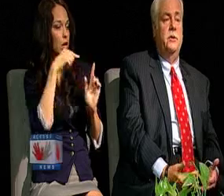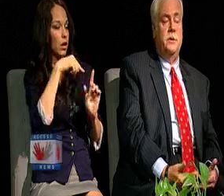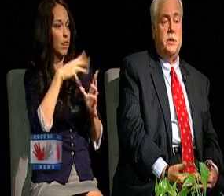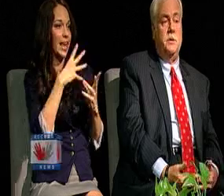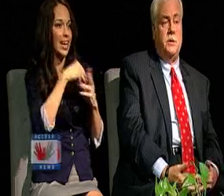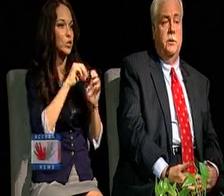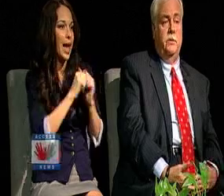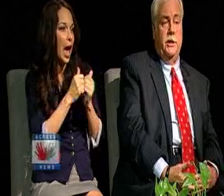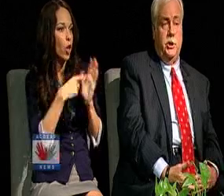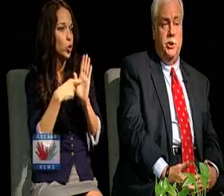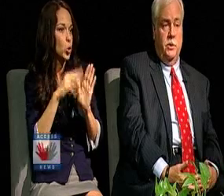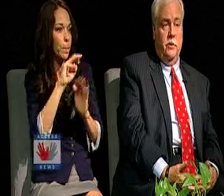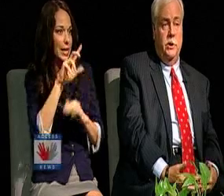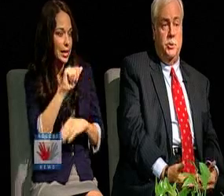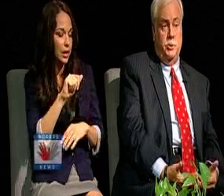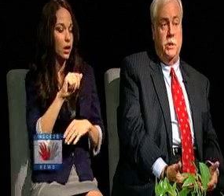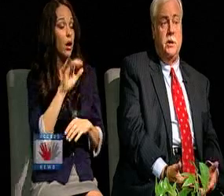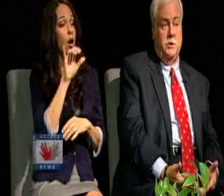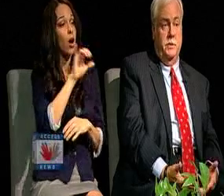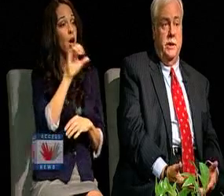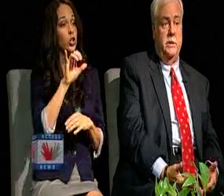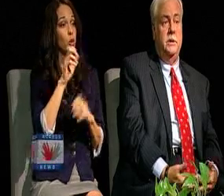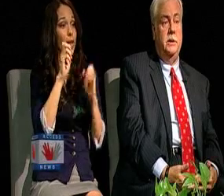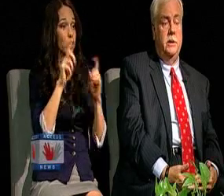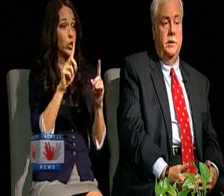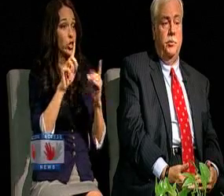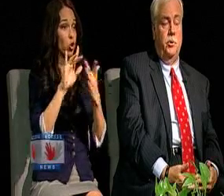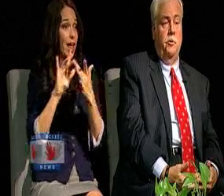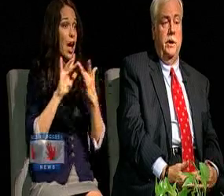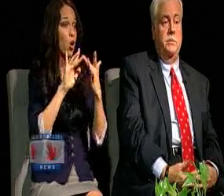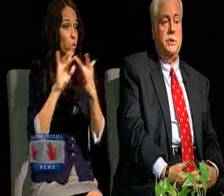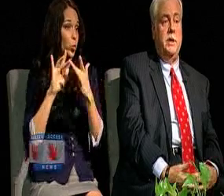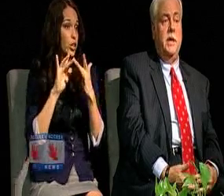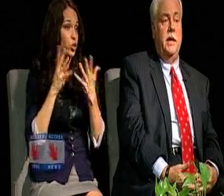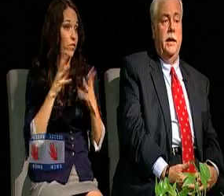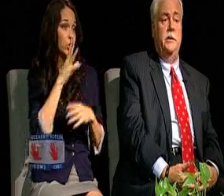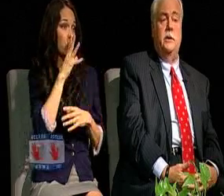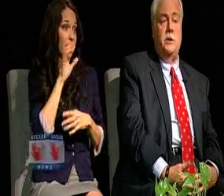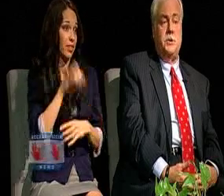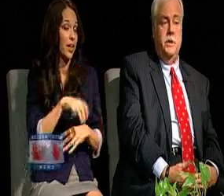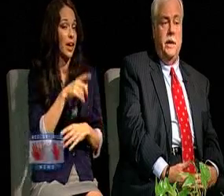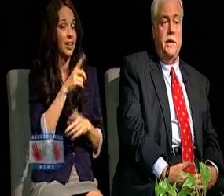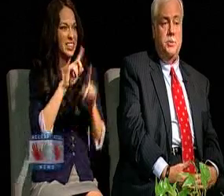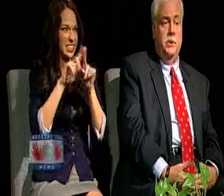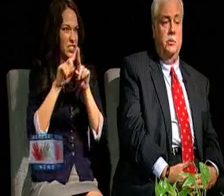There is also the educational outreach which we talked about, the different programs, and also the engagement,